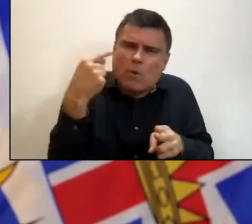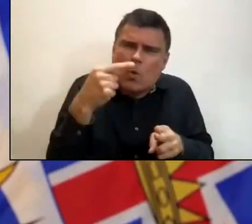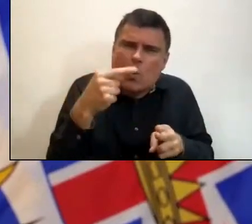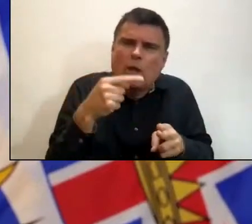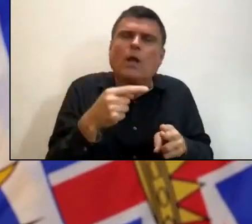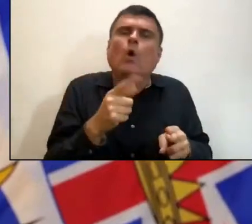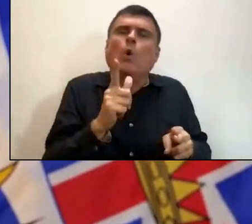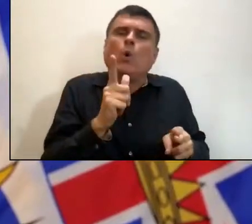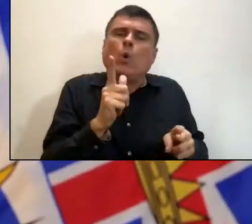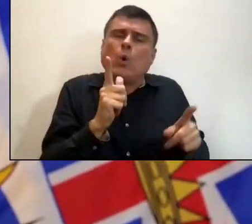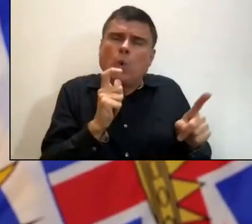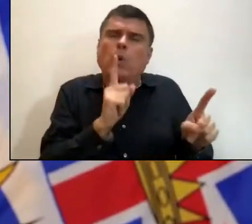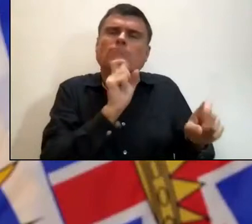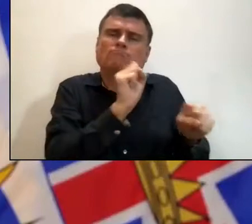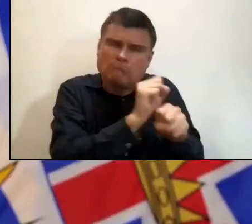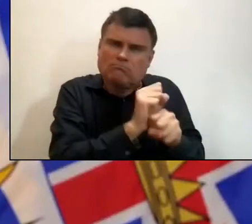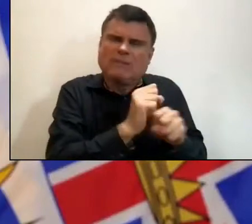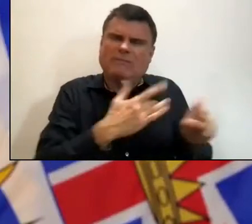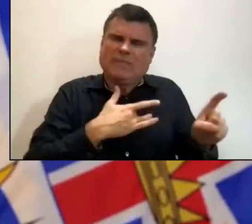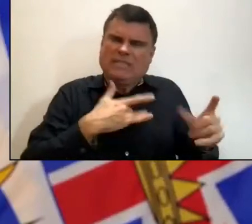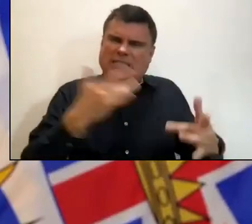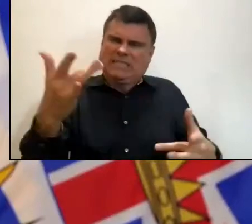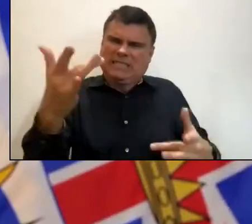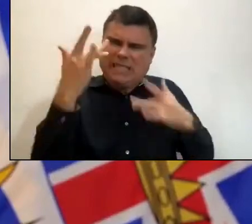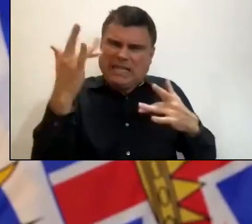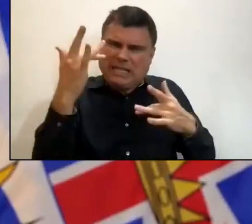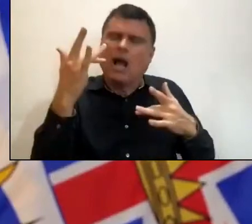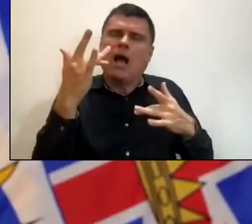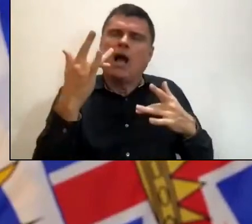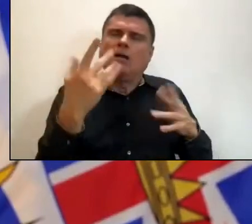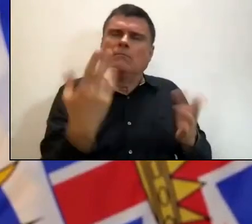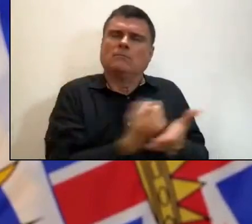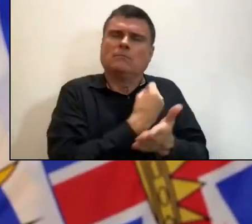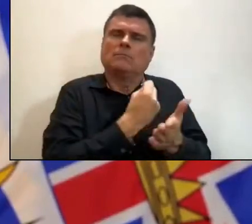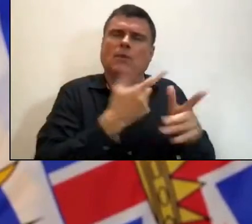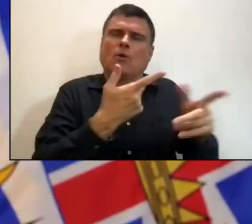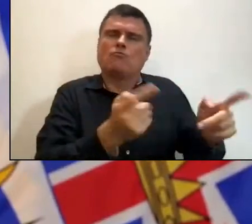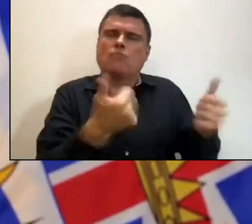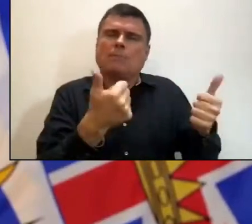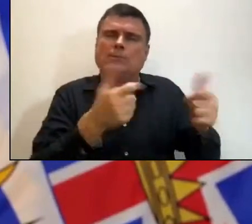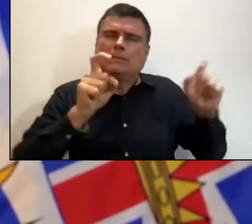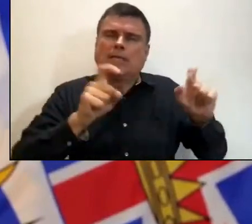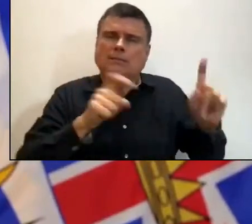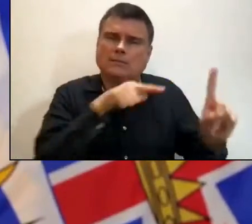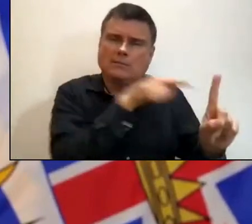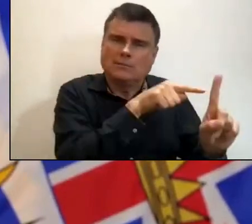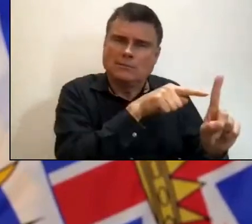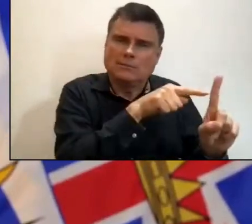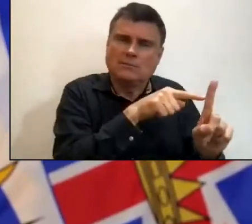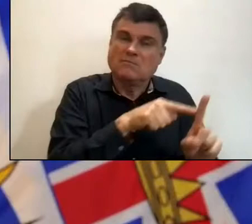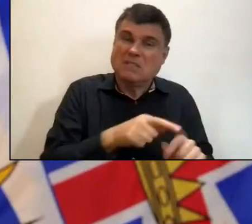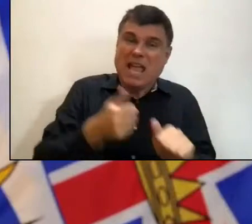If we look at every single test that we gave, if we give them out and seen this in some other